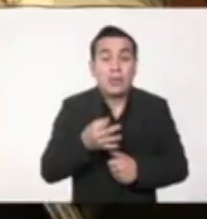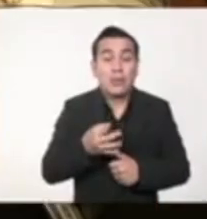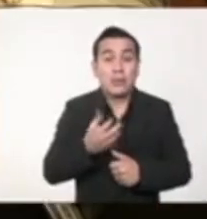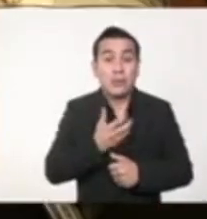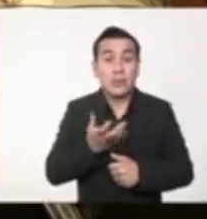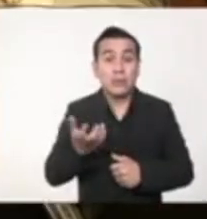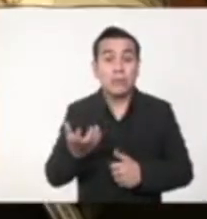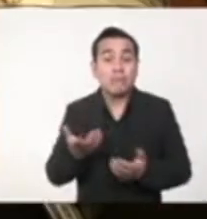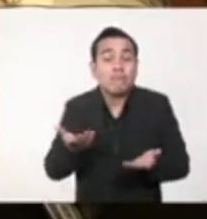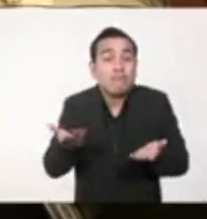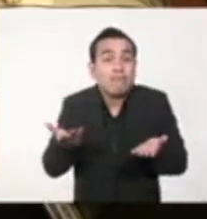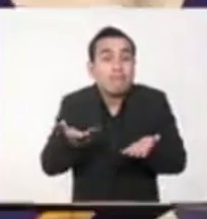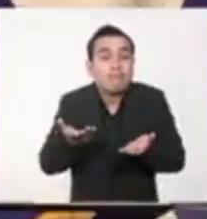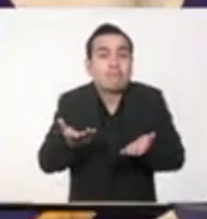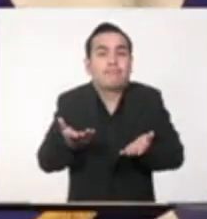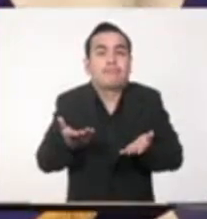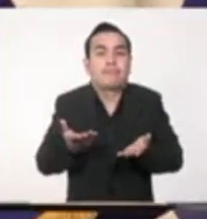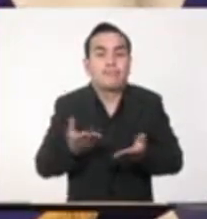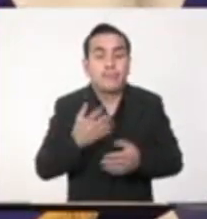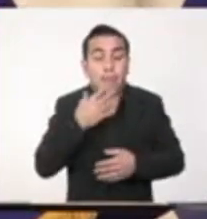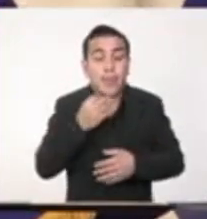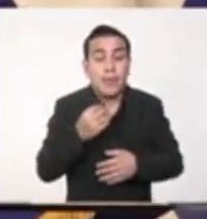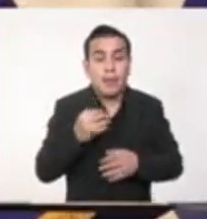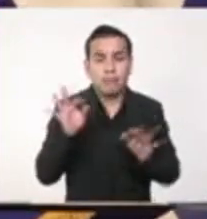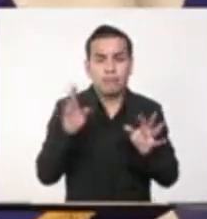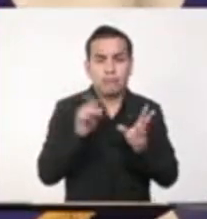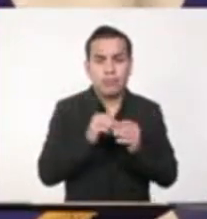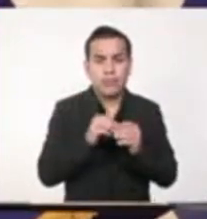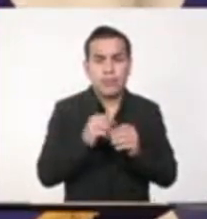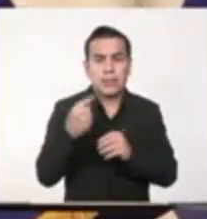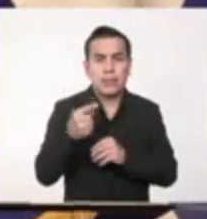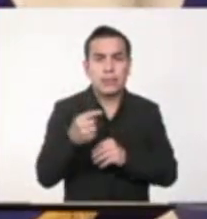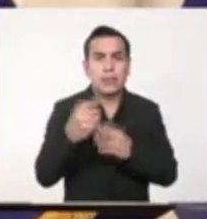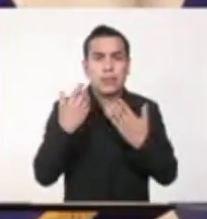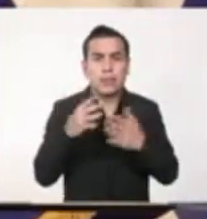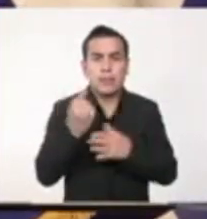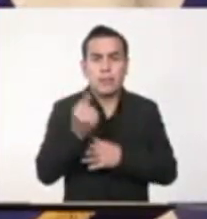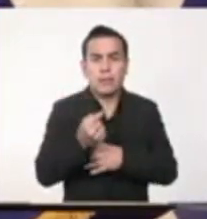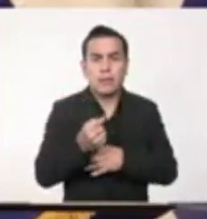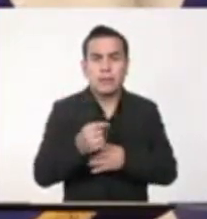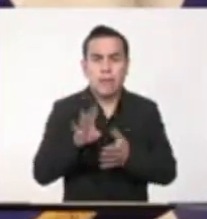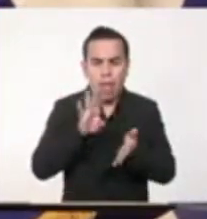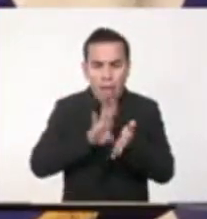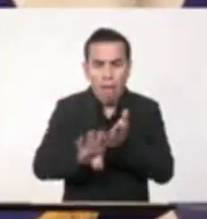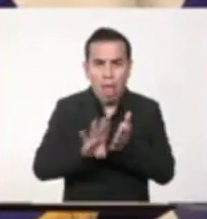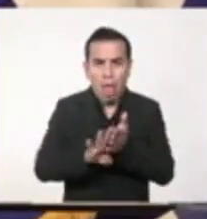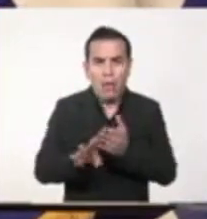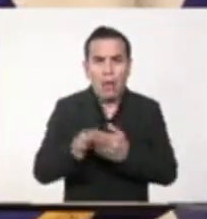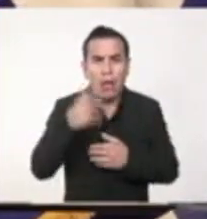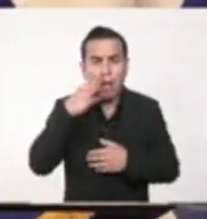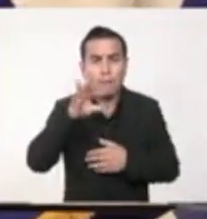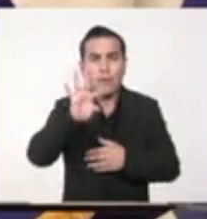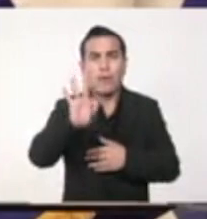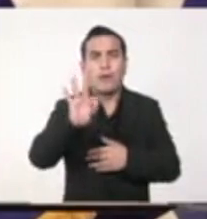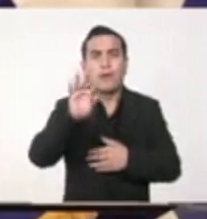table. You always meet with people who have received about salaries. For example, FUSADES, who is there? The brother